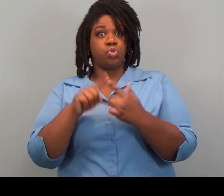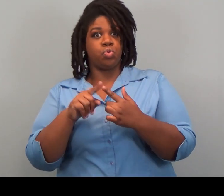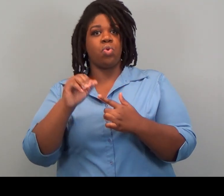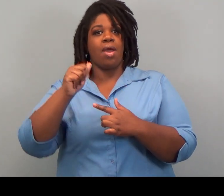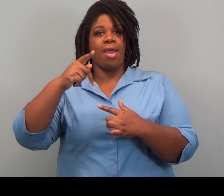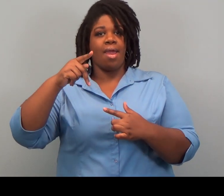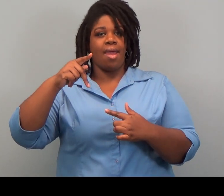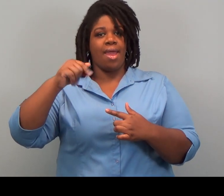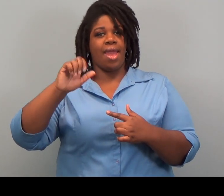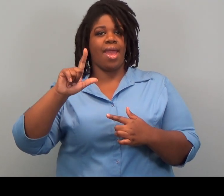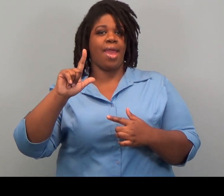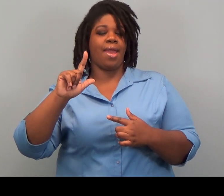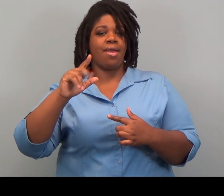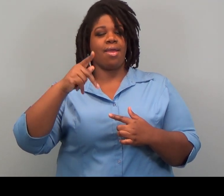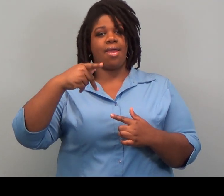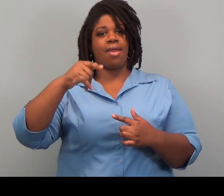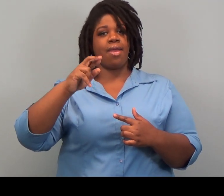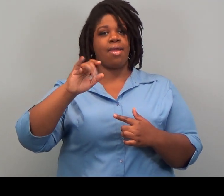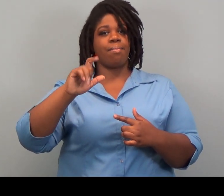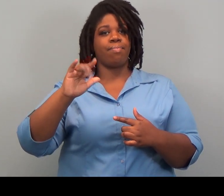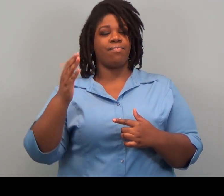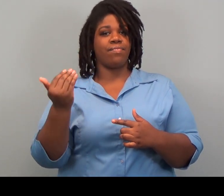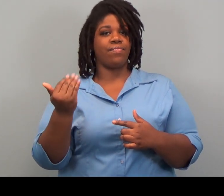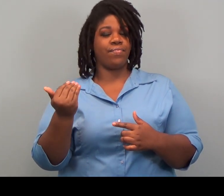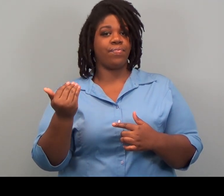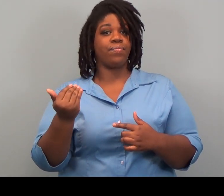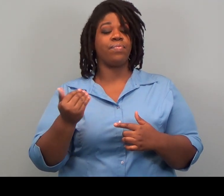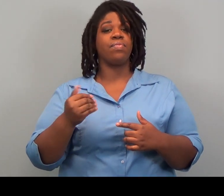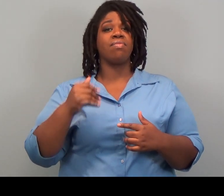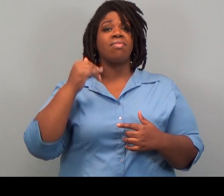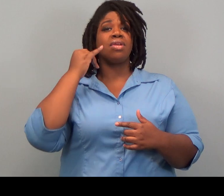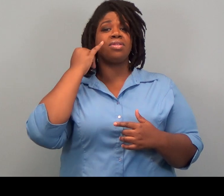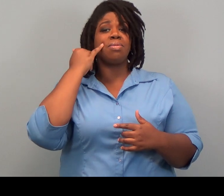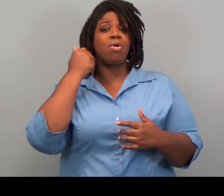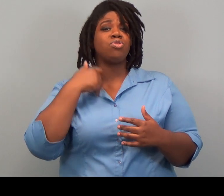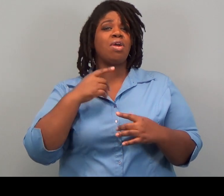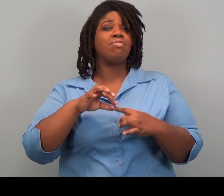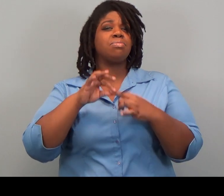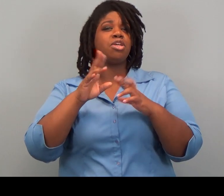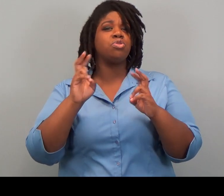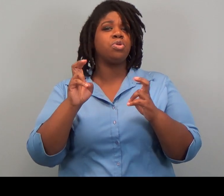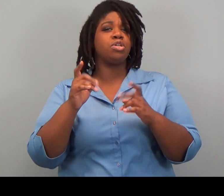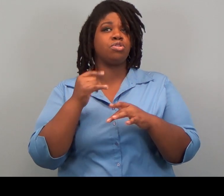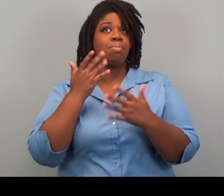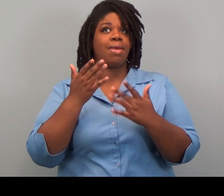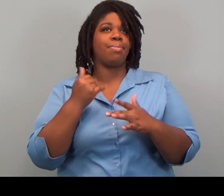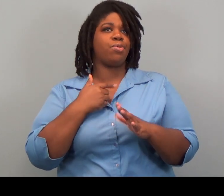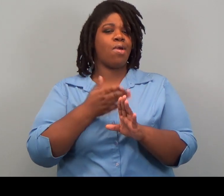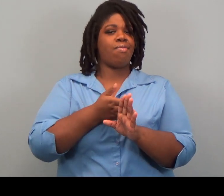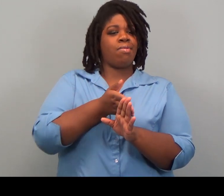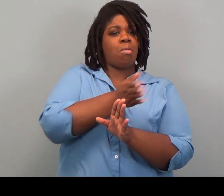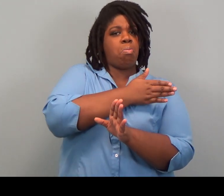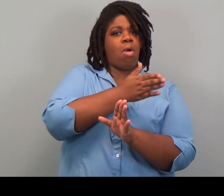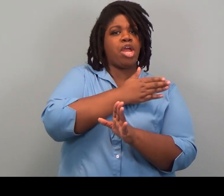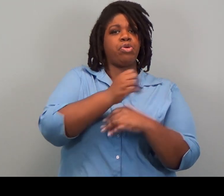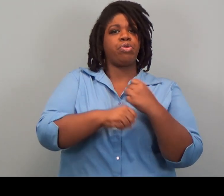If you have a specialty issue such as a prior year tax return, you know, or you've got a back tax issue